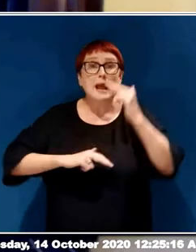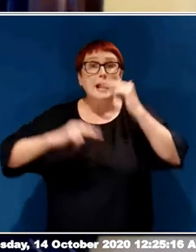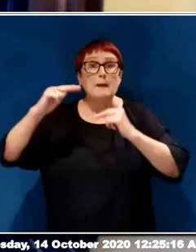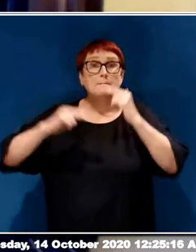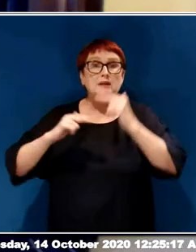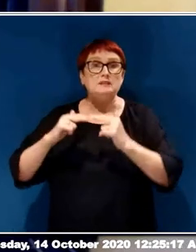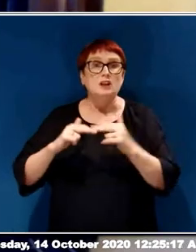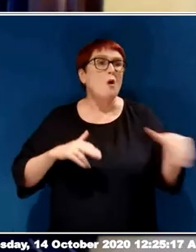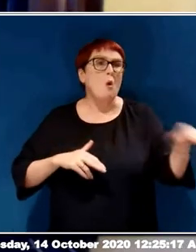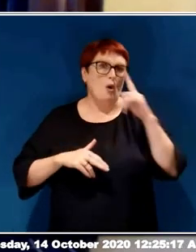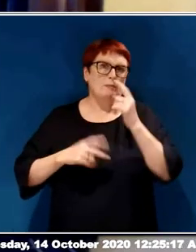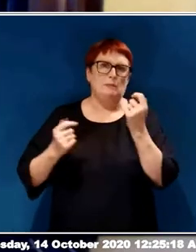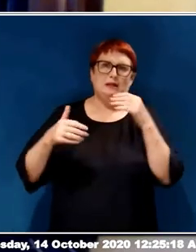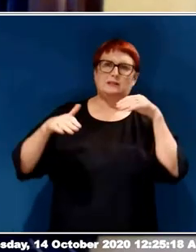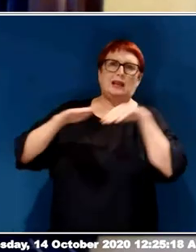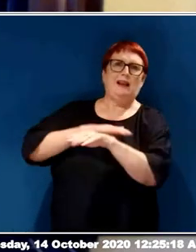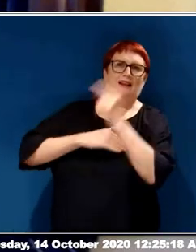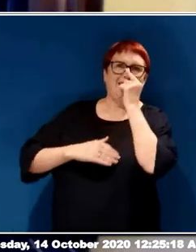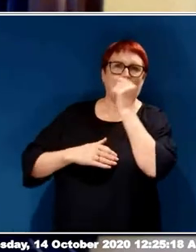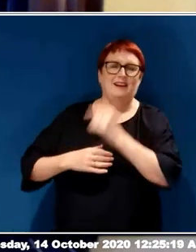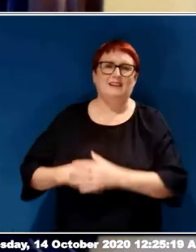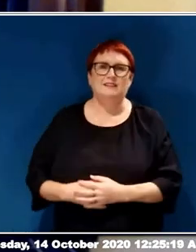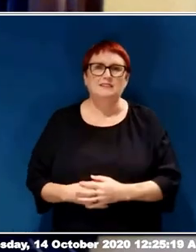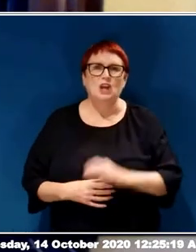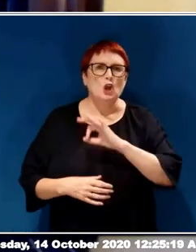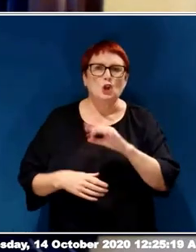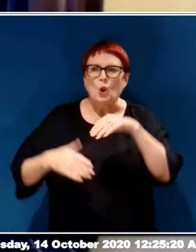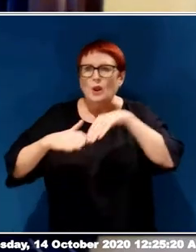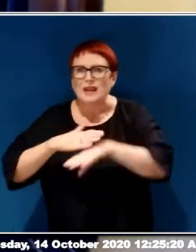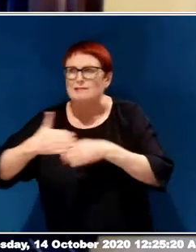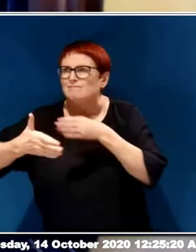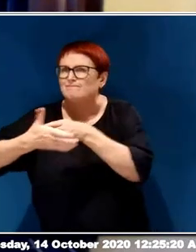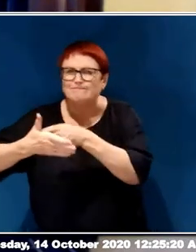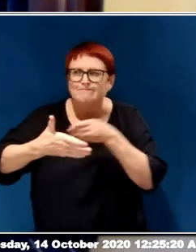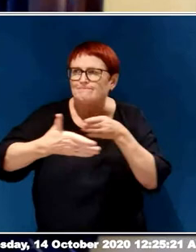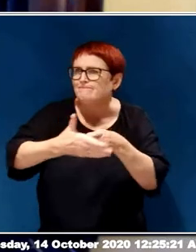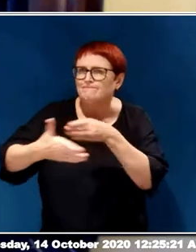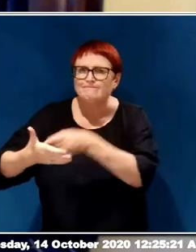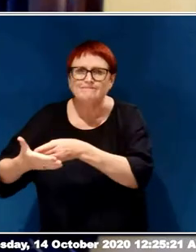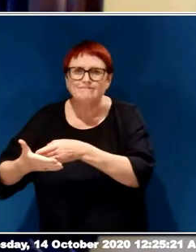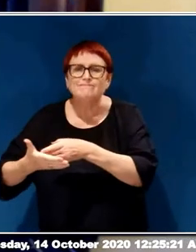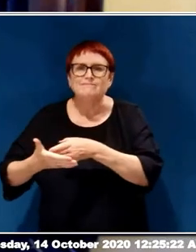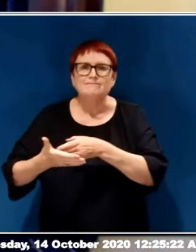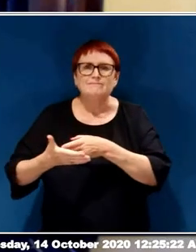barriers, and that didn't require the retrofitting of any features for